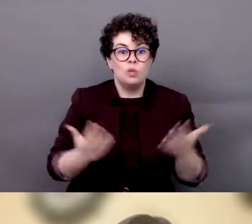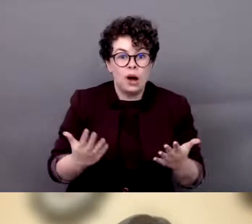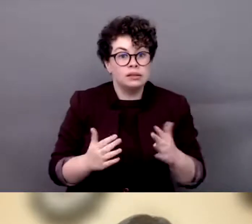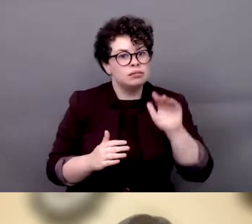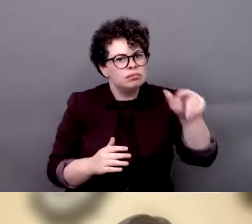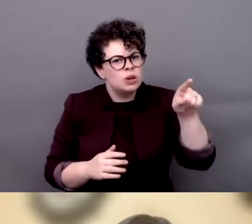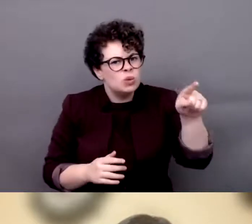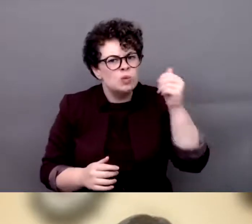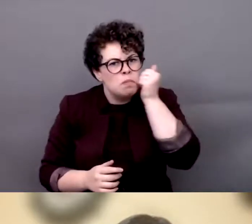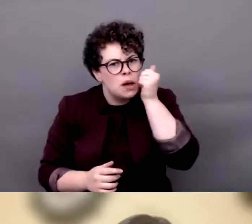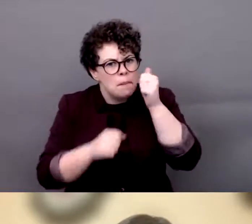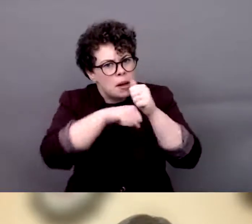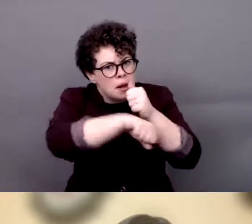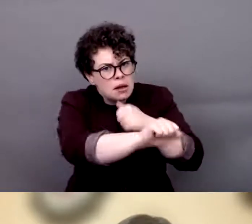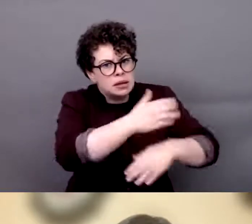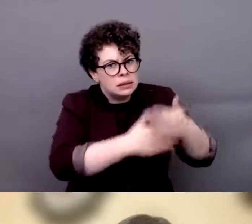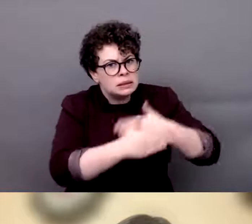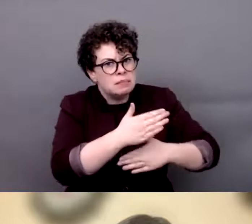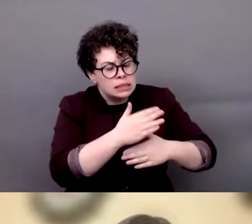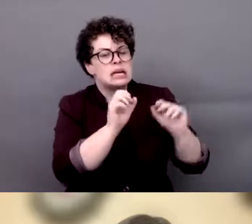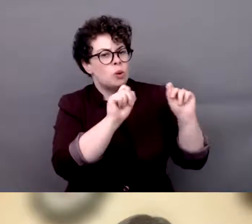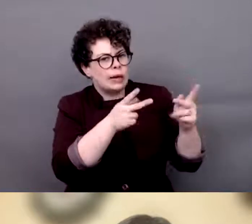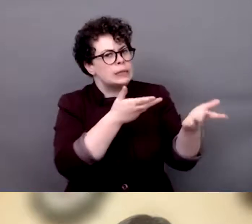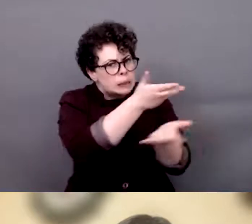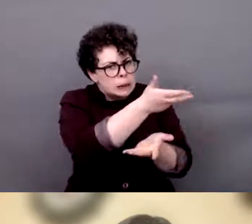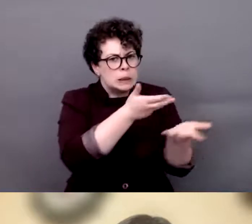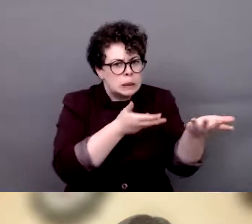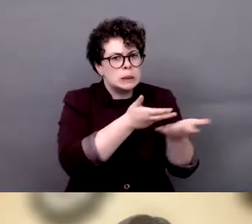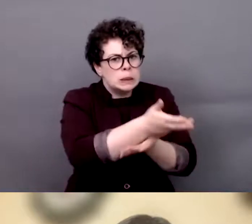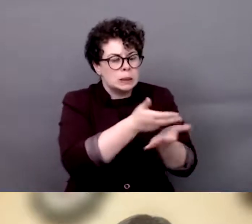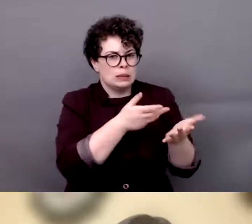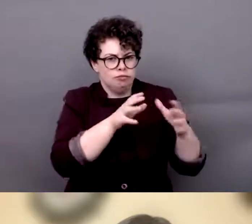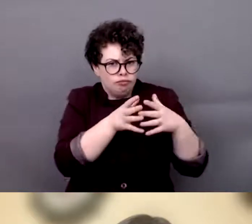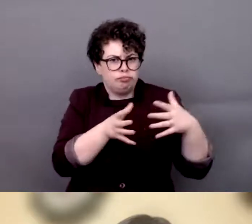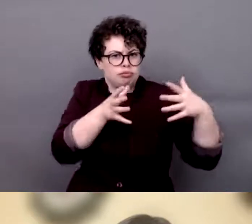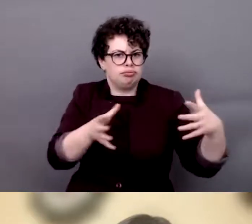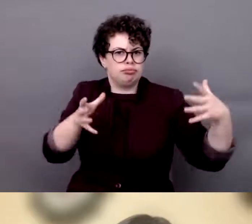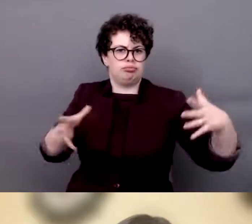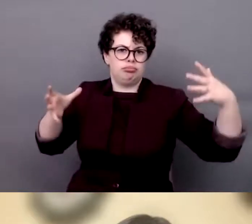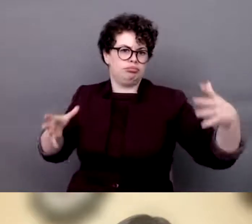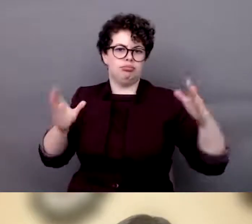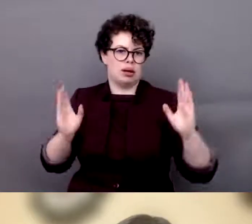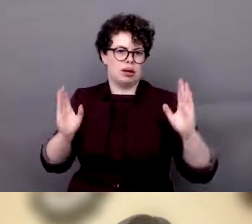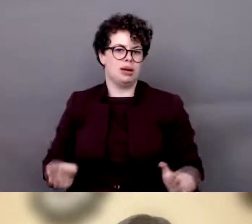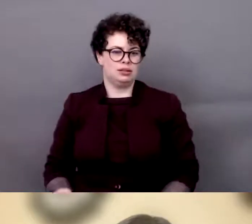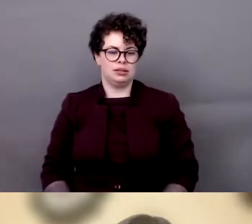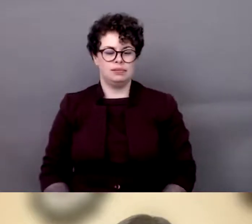and mothers of persons with disabilities because this is the dynamic. What is happening right now in